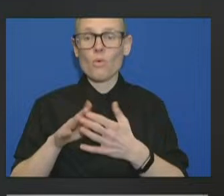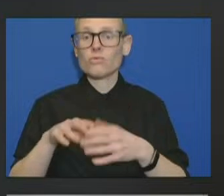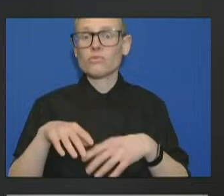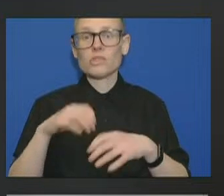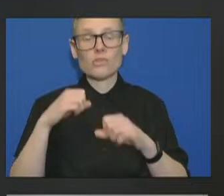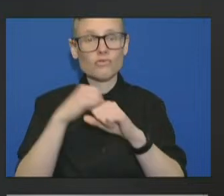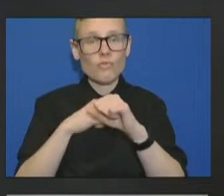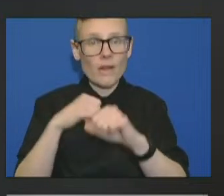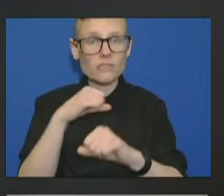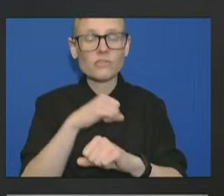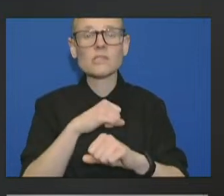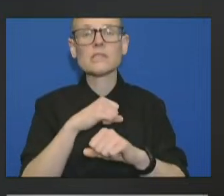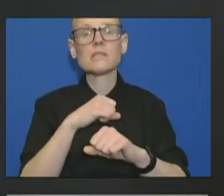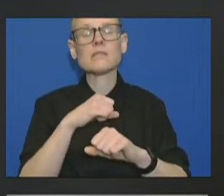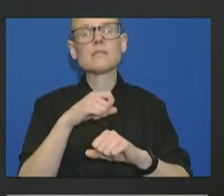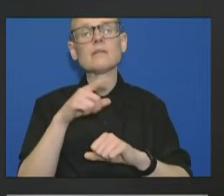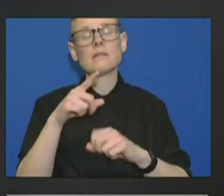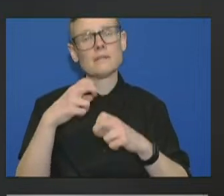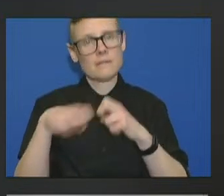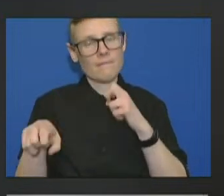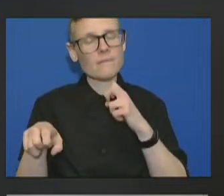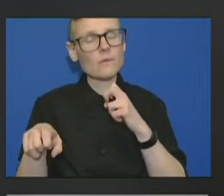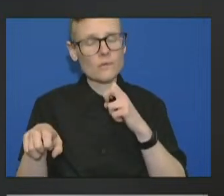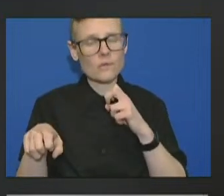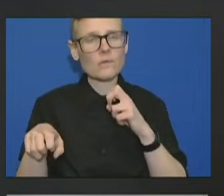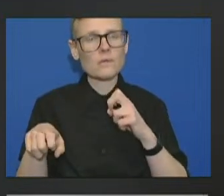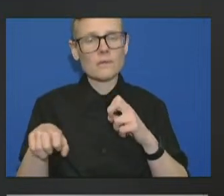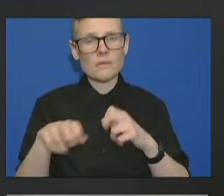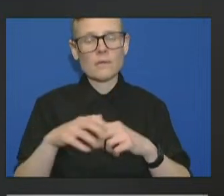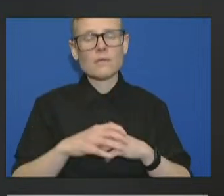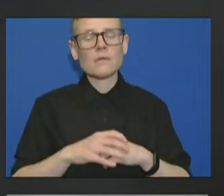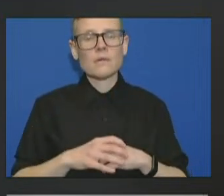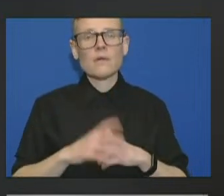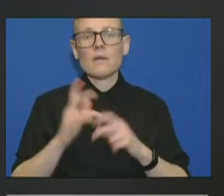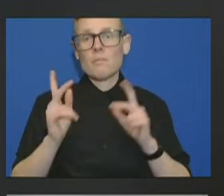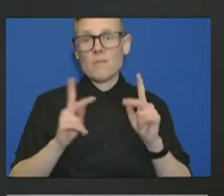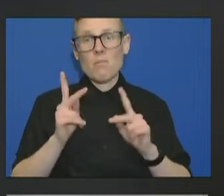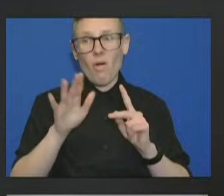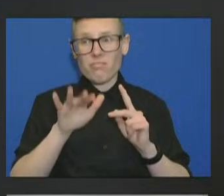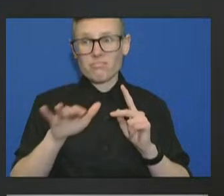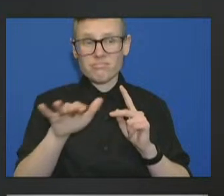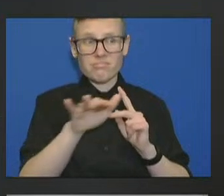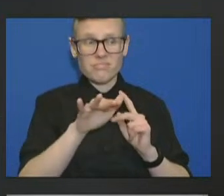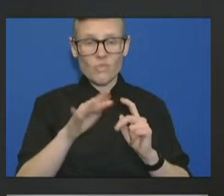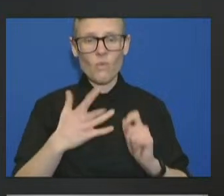important to us for a while, and changing our approach and